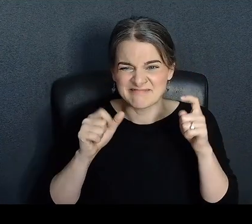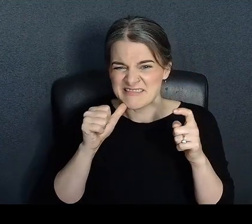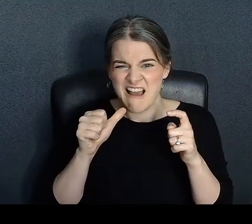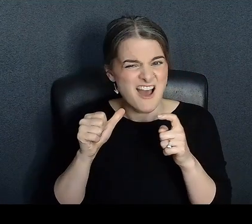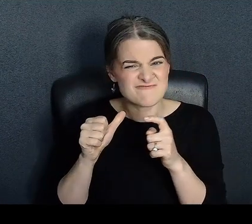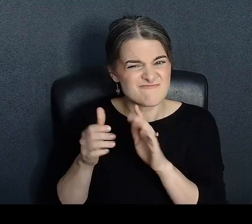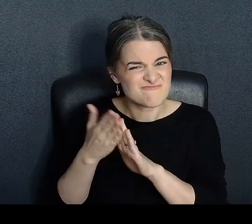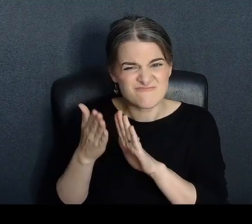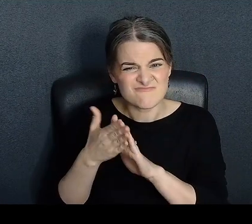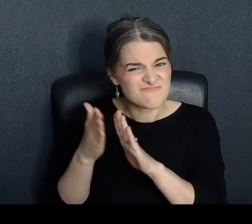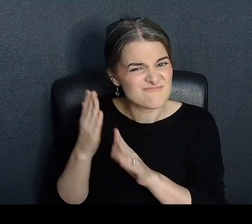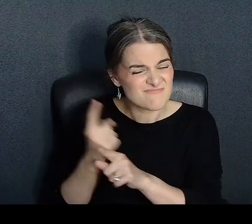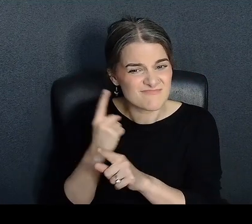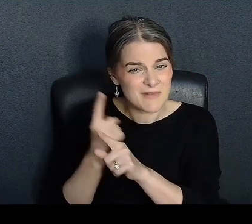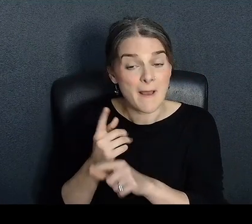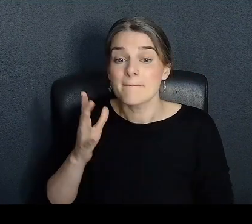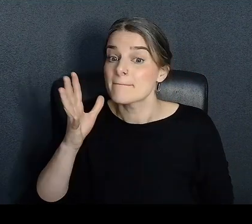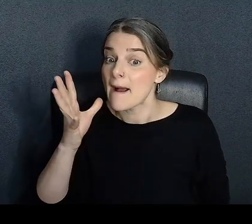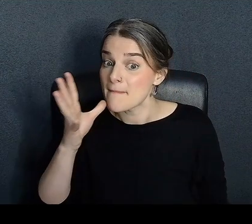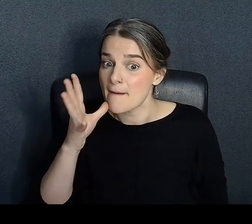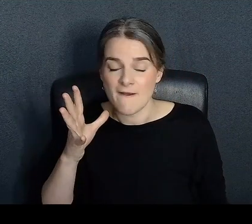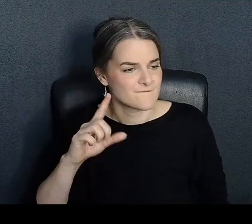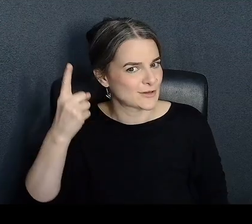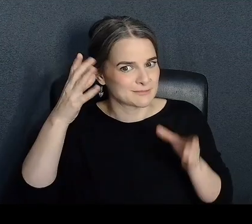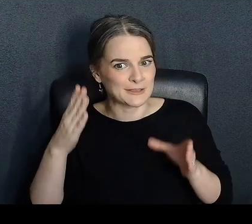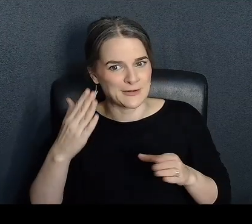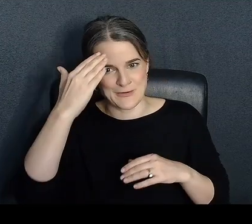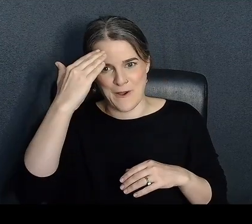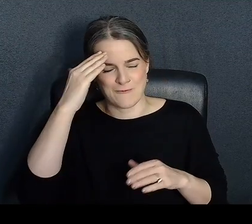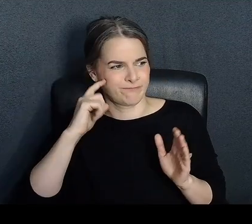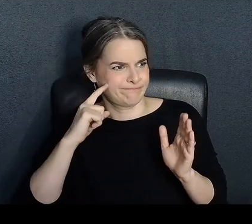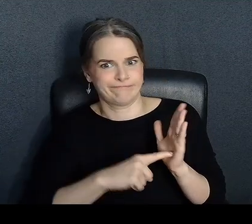and the first person to tell him or yell at him, I should say.